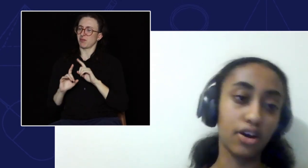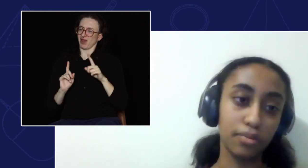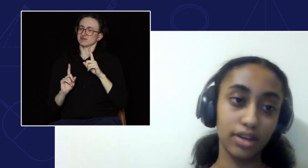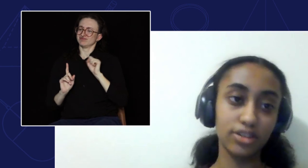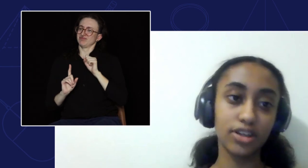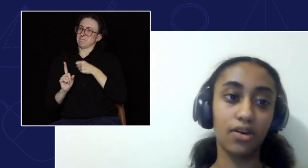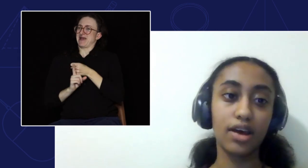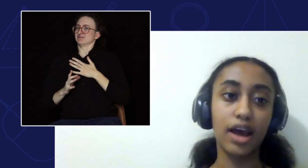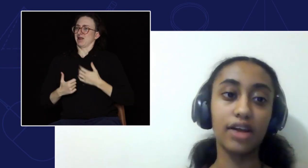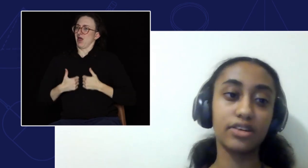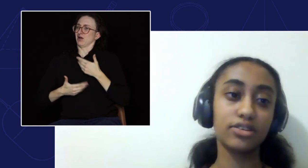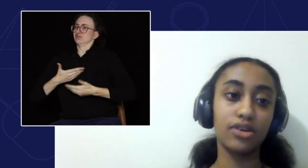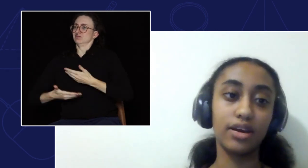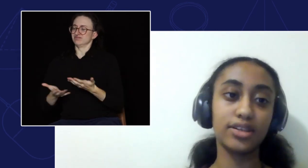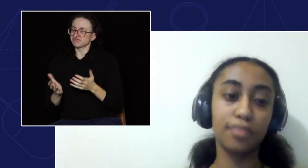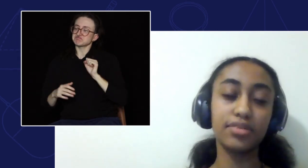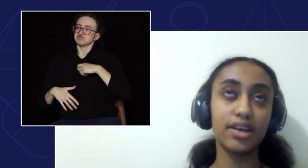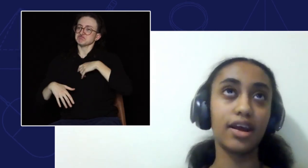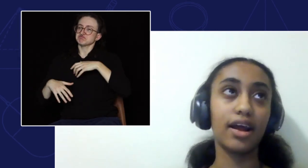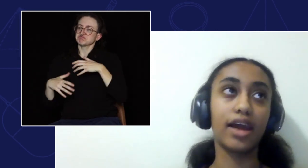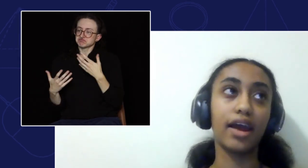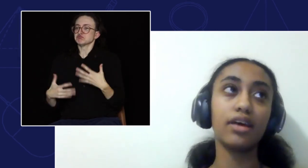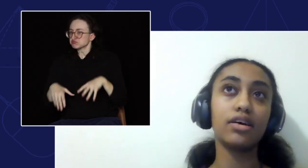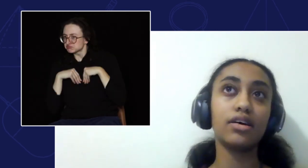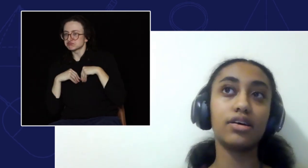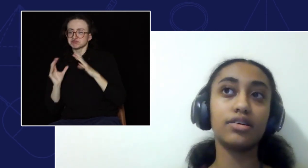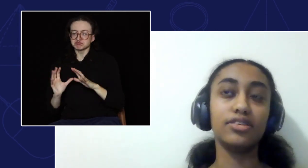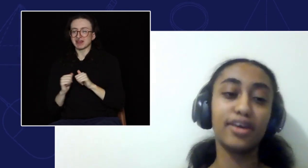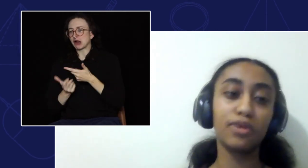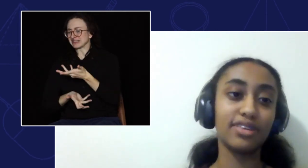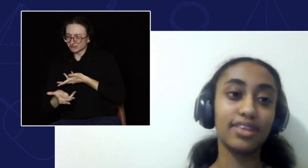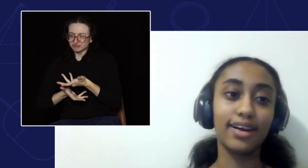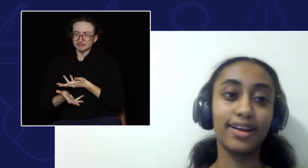so I learned to accept it, and, like, deal with it and,